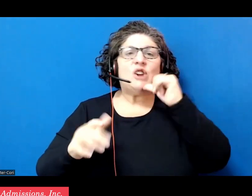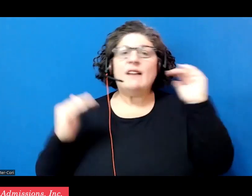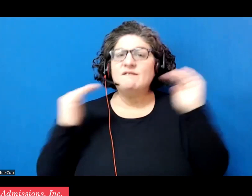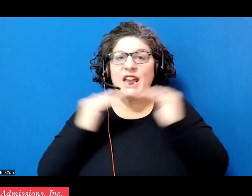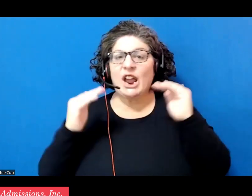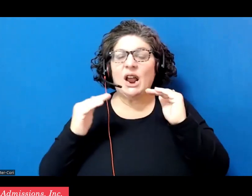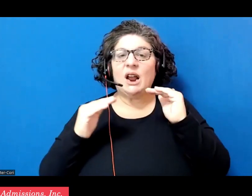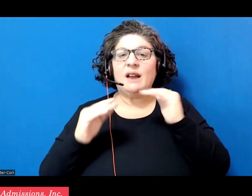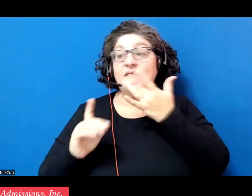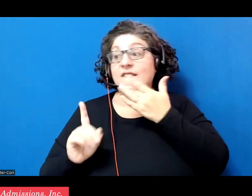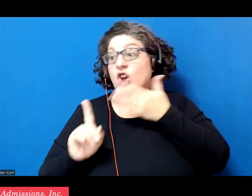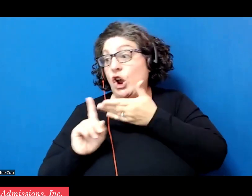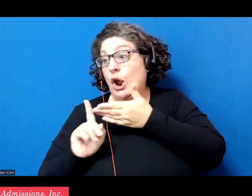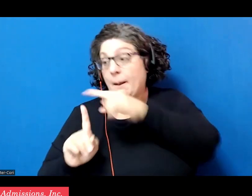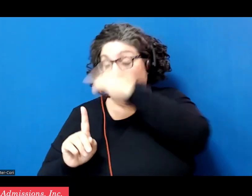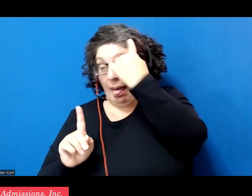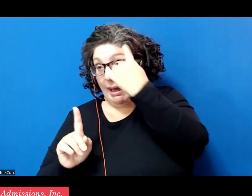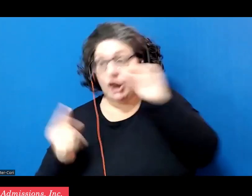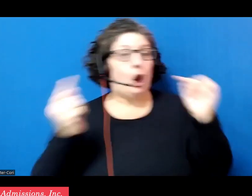Blacks and injuries whites.